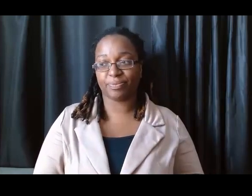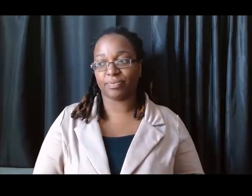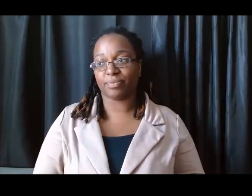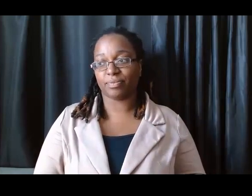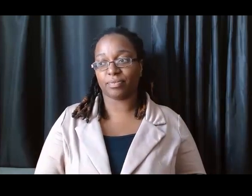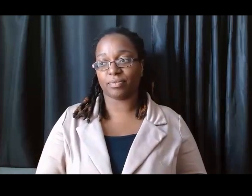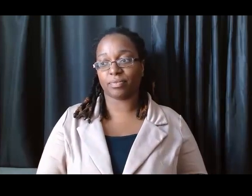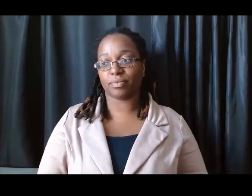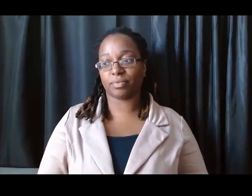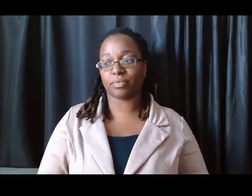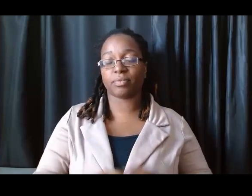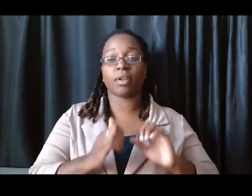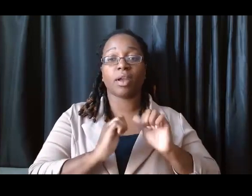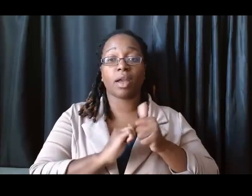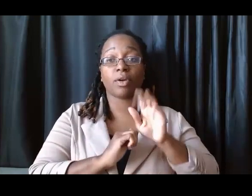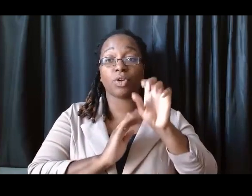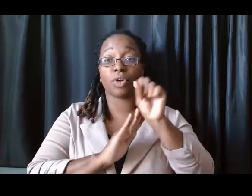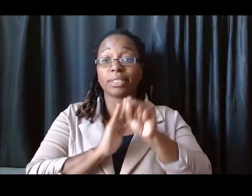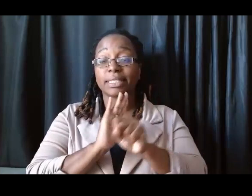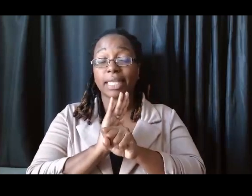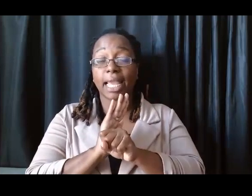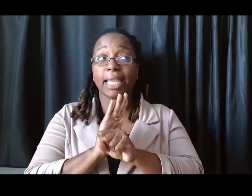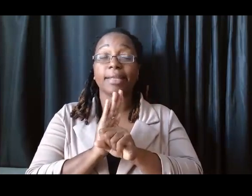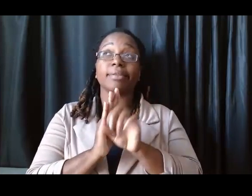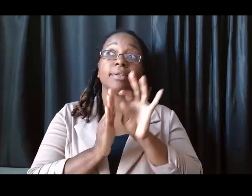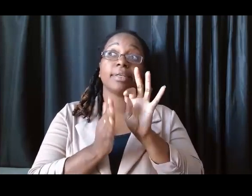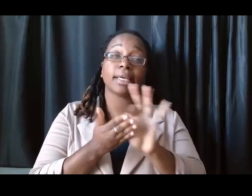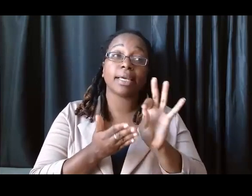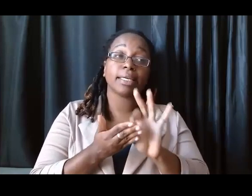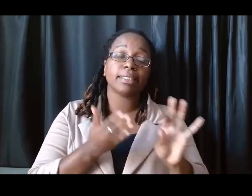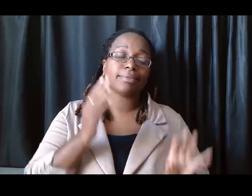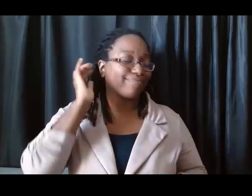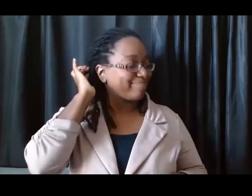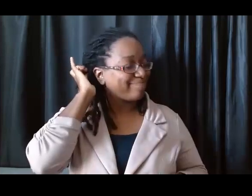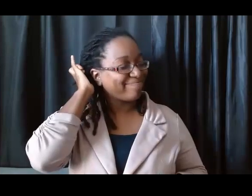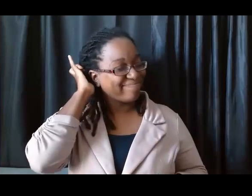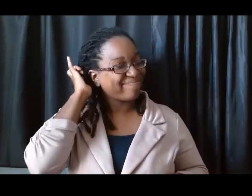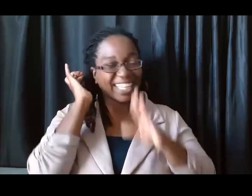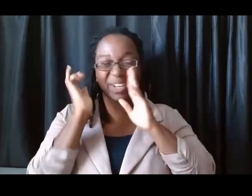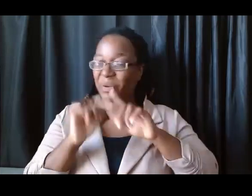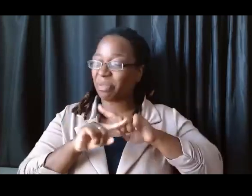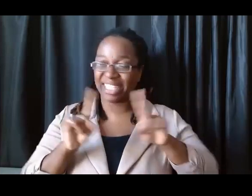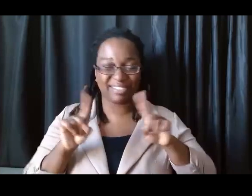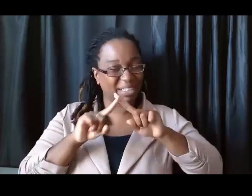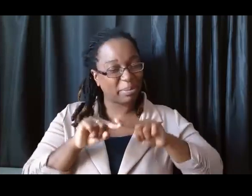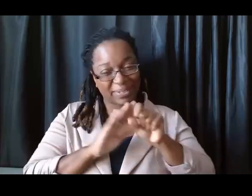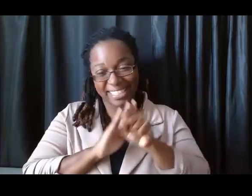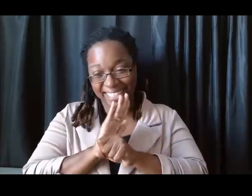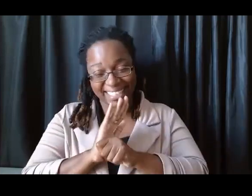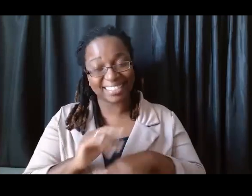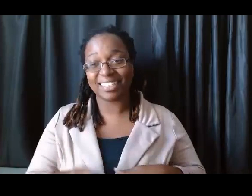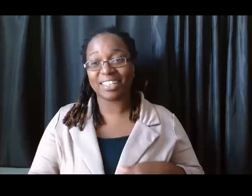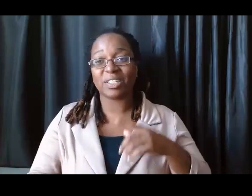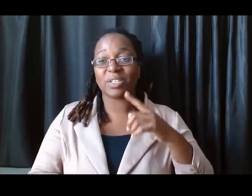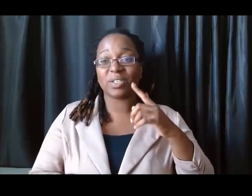How your state counts it is going to be different from state to state. I think aside from keeping